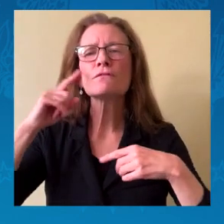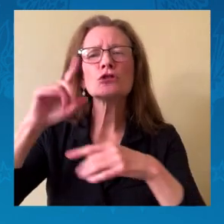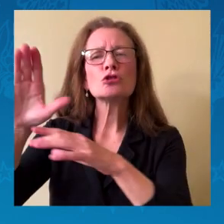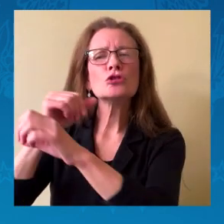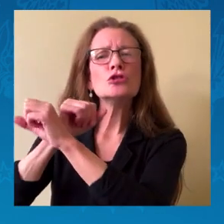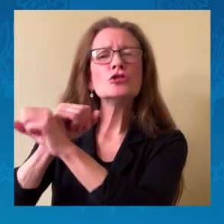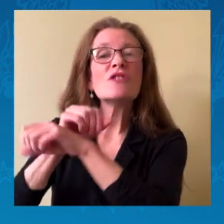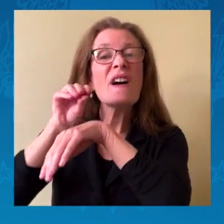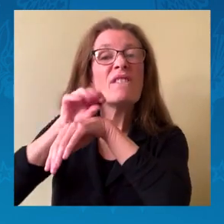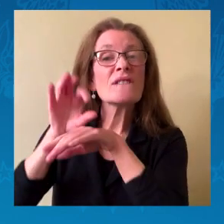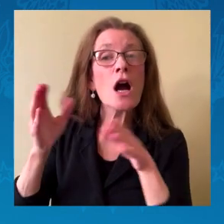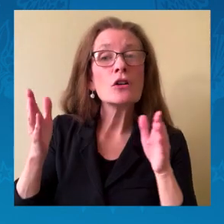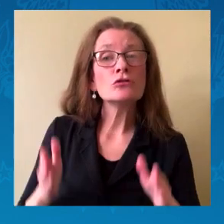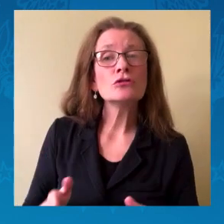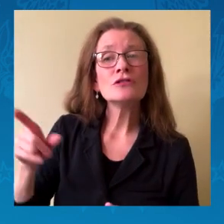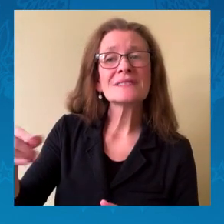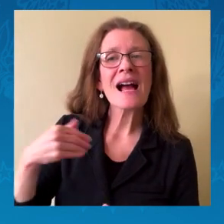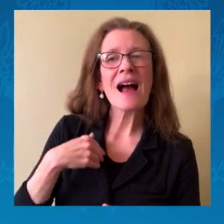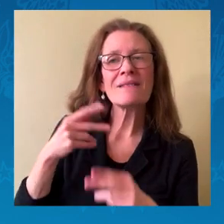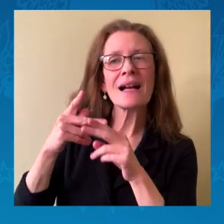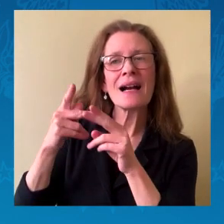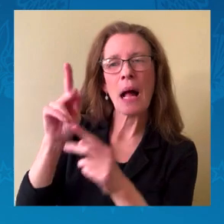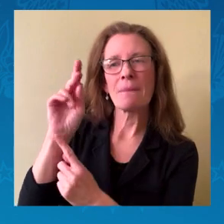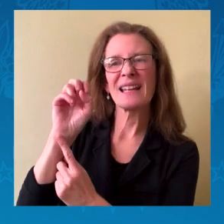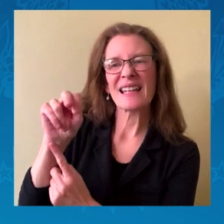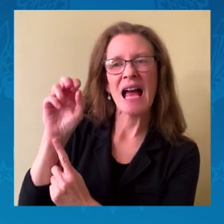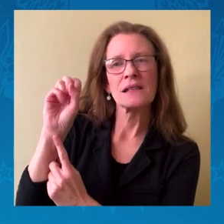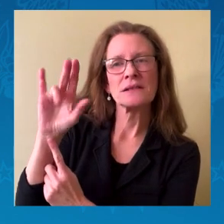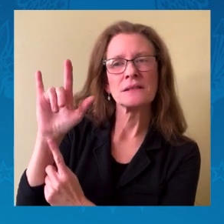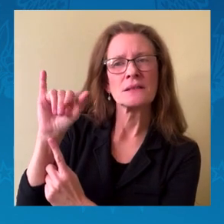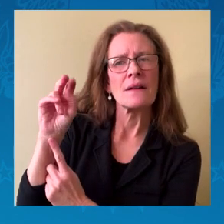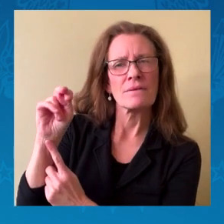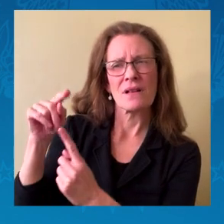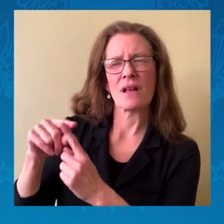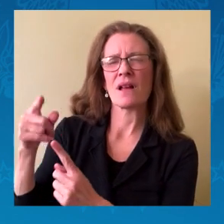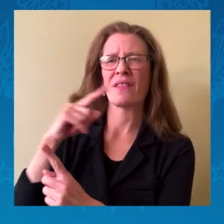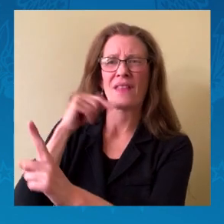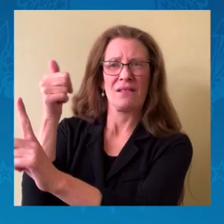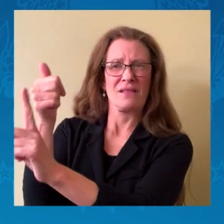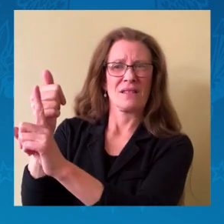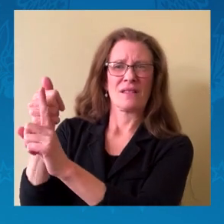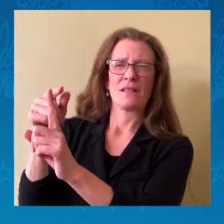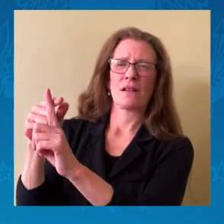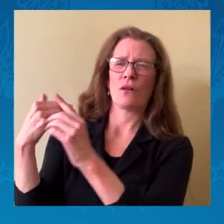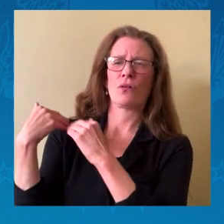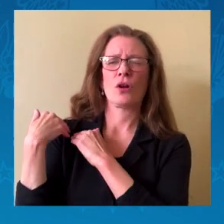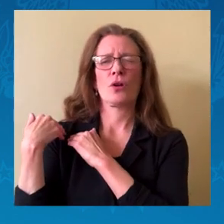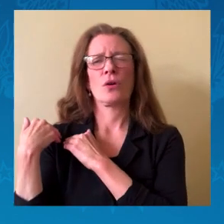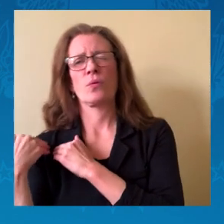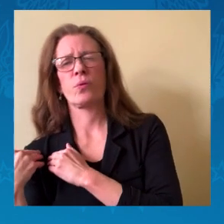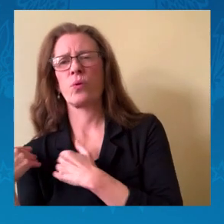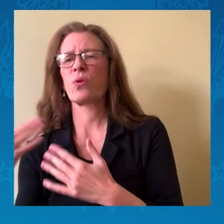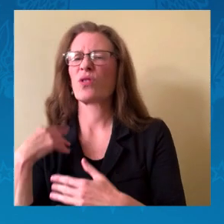You have enormous responsibilities and I thank you for your extraordinary service and on the issues space,